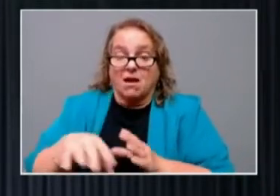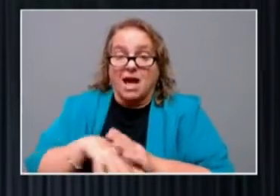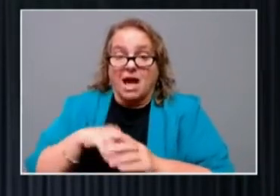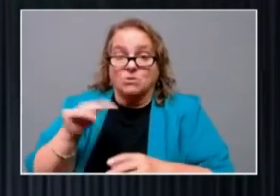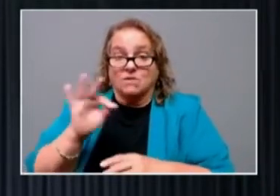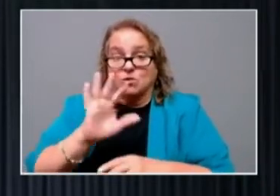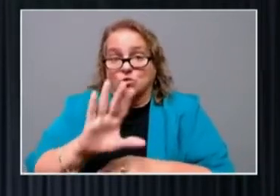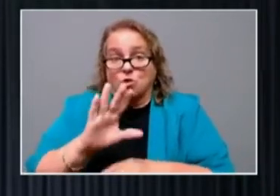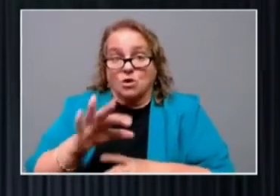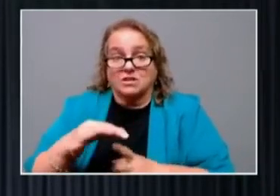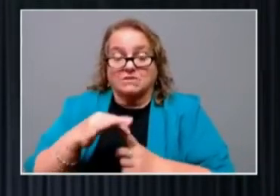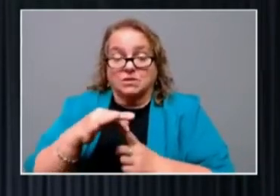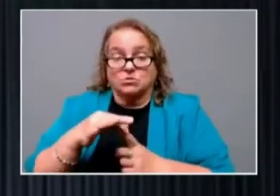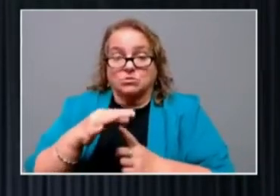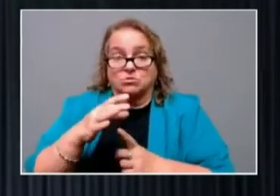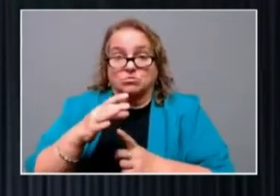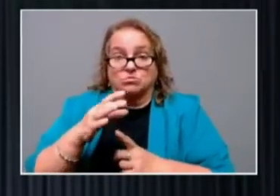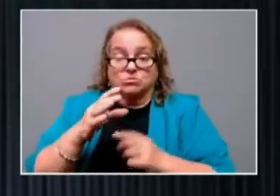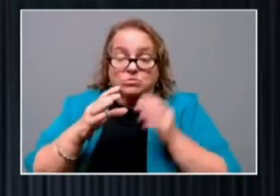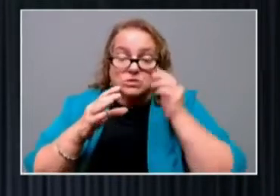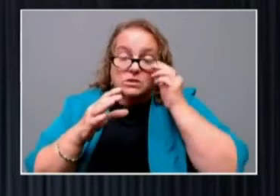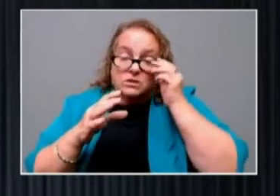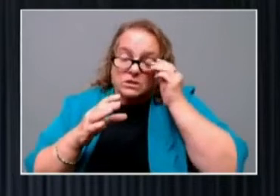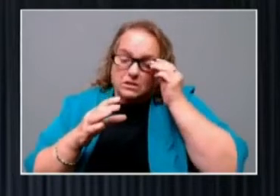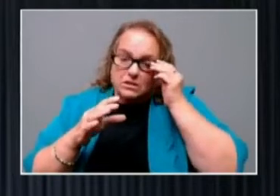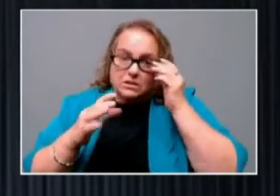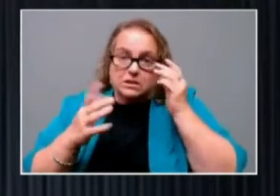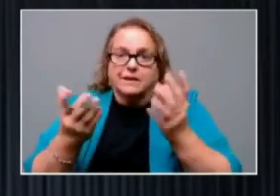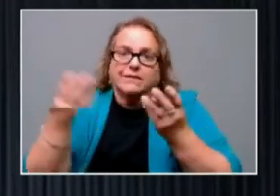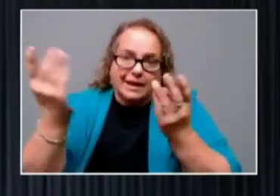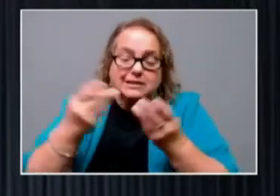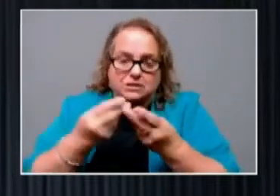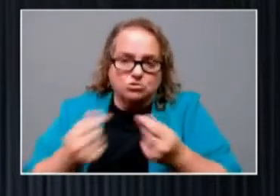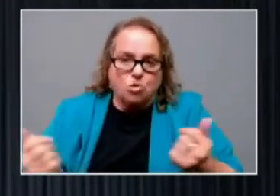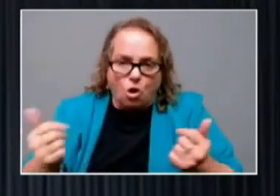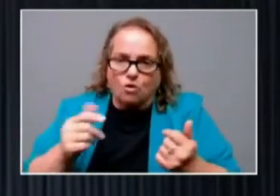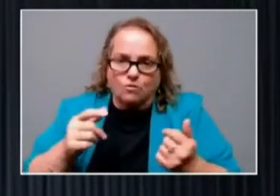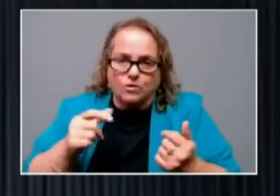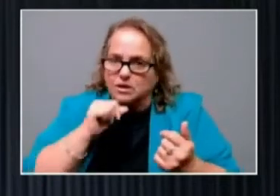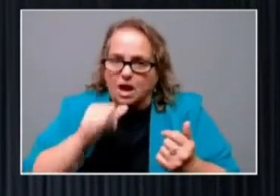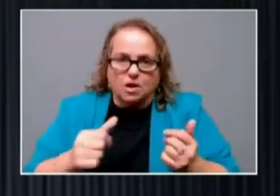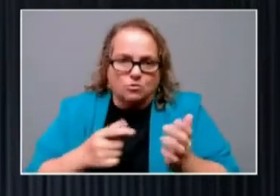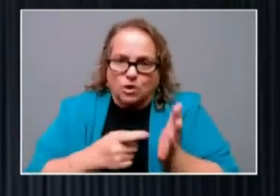especially dissolving the school mask mandate? And do you plan on challenging anything that passed?